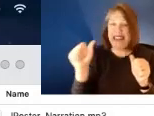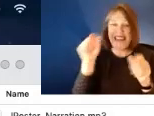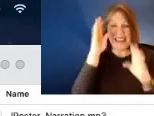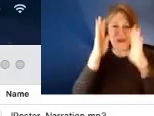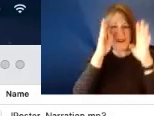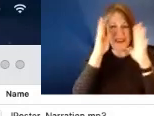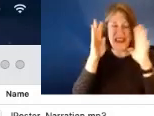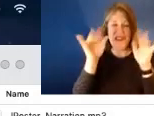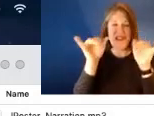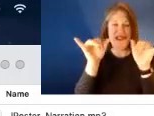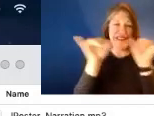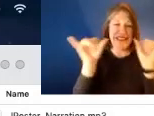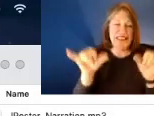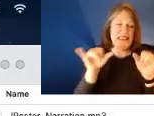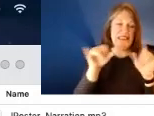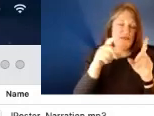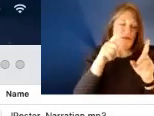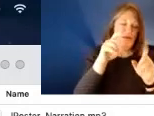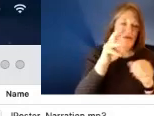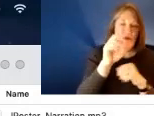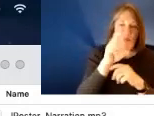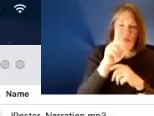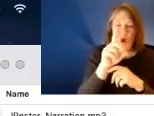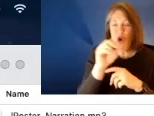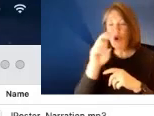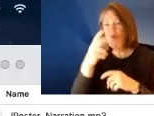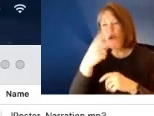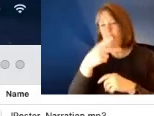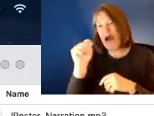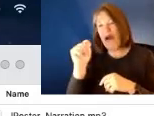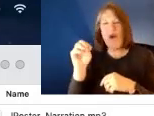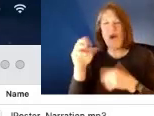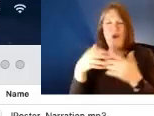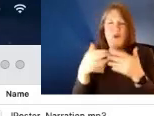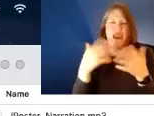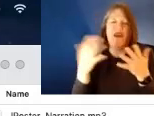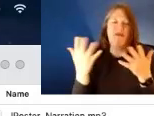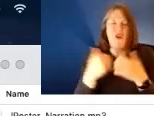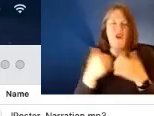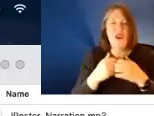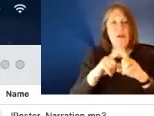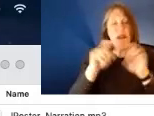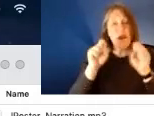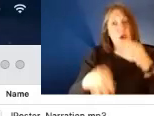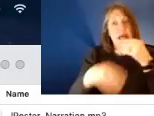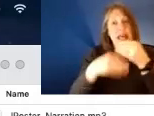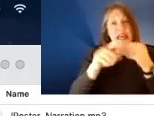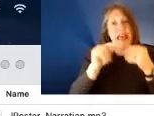whether it be Word or PowerPoint or whatever. 06:55:46 You can add your text on the fly